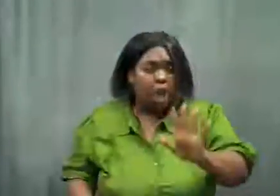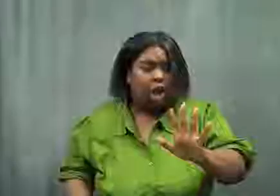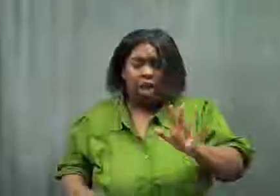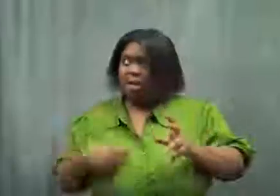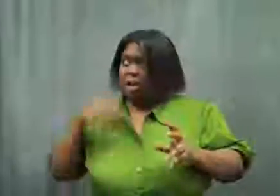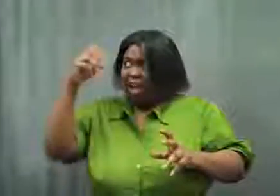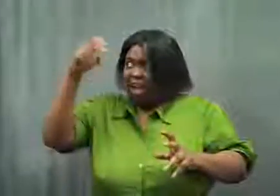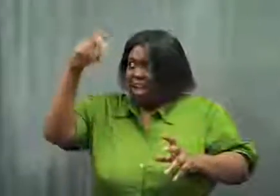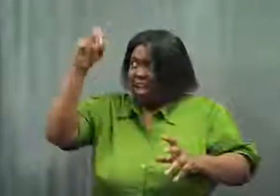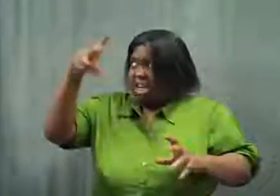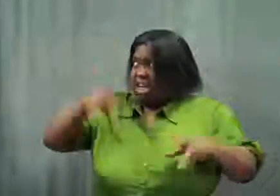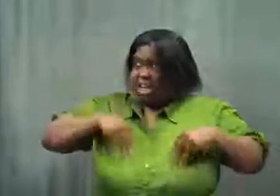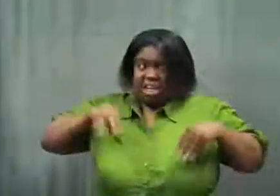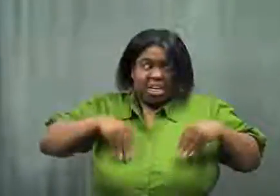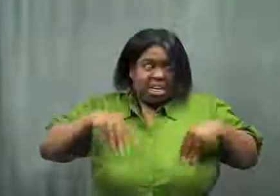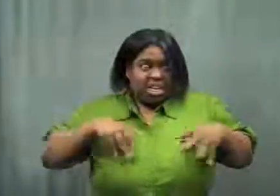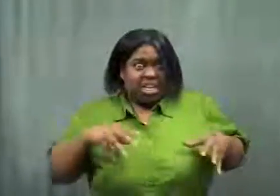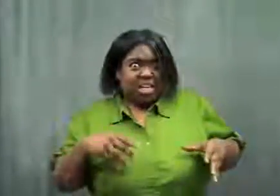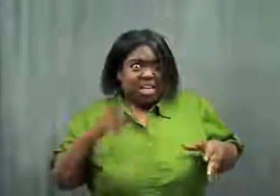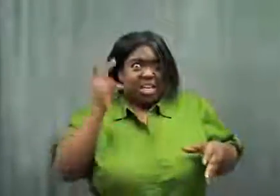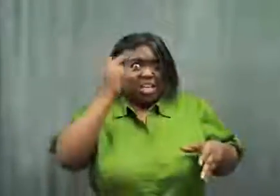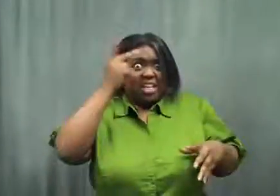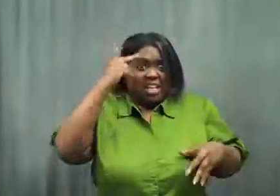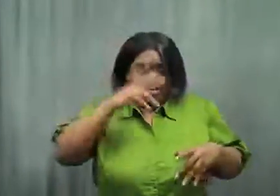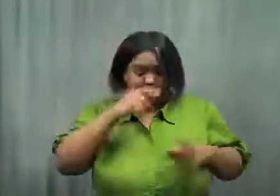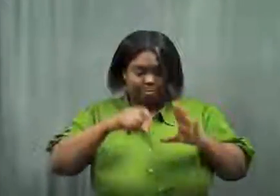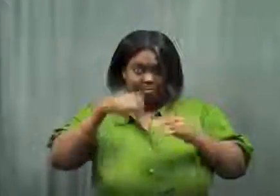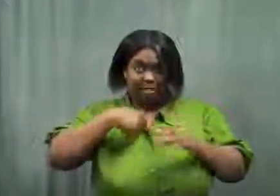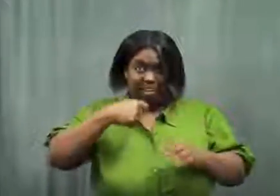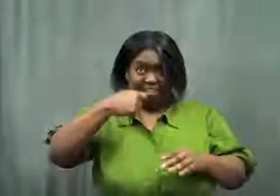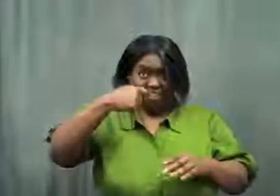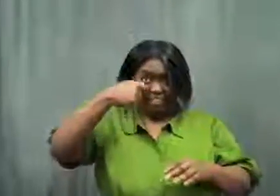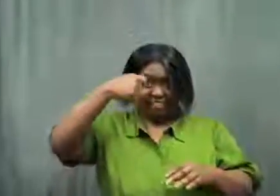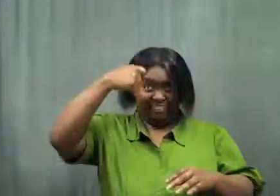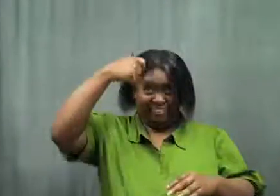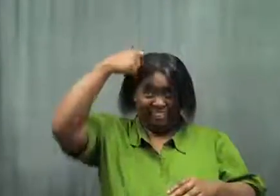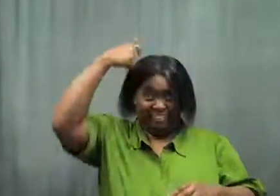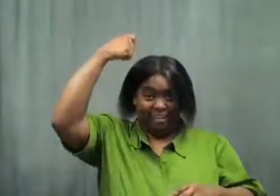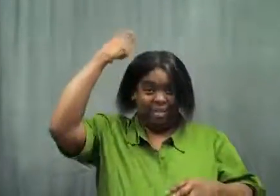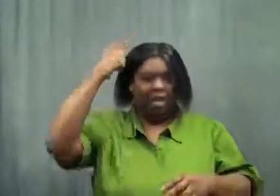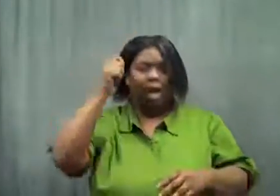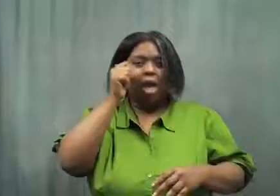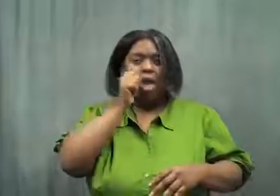Shesaid, "I'm sorry!!" I said, "ok ok.. it’s ok." I was so paranoid now. Every time that comb came near me, I pulled down,